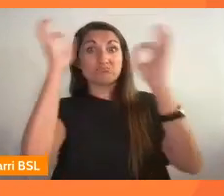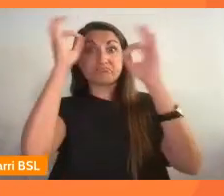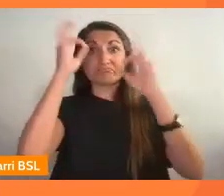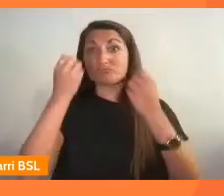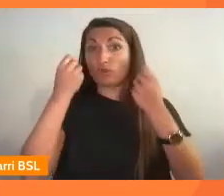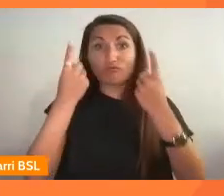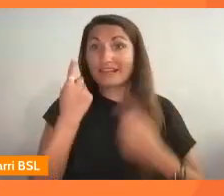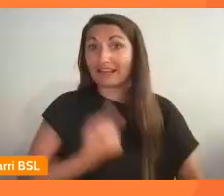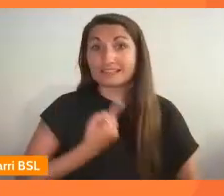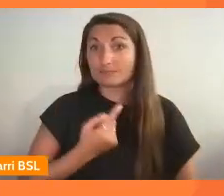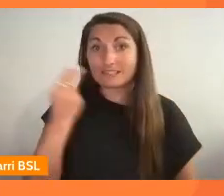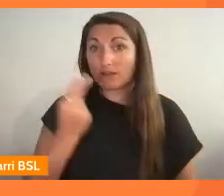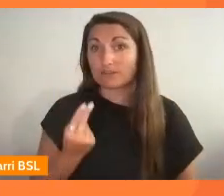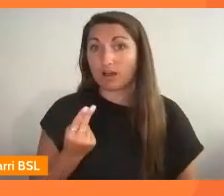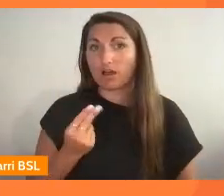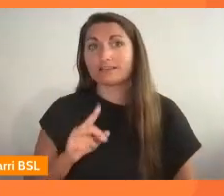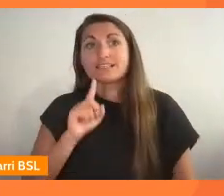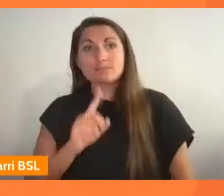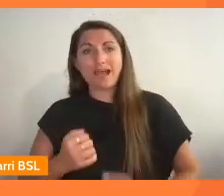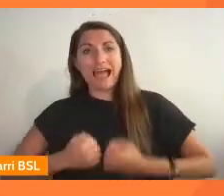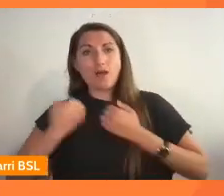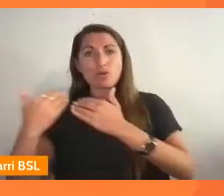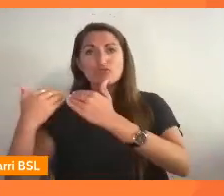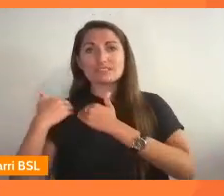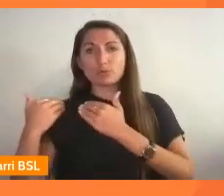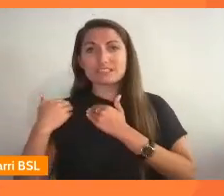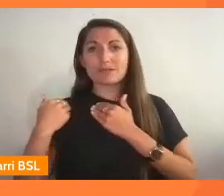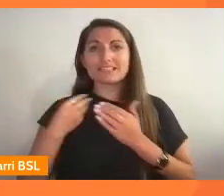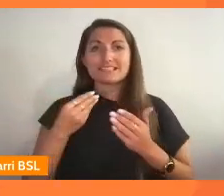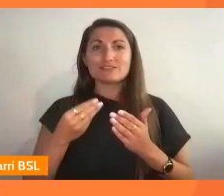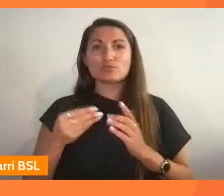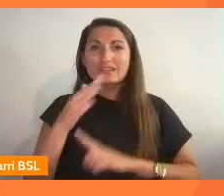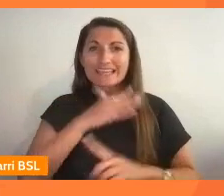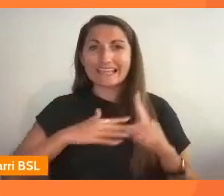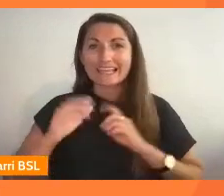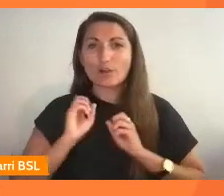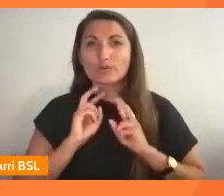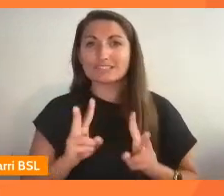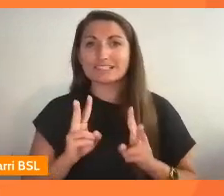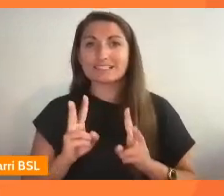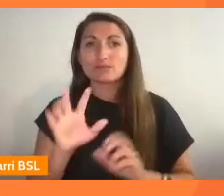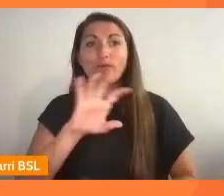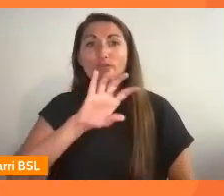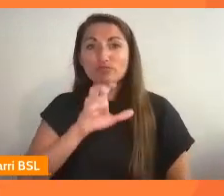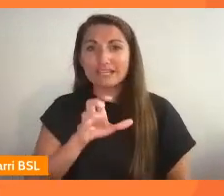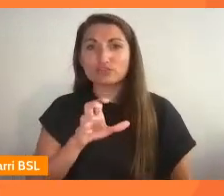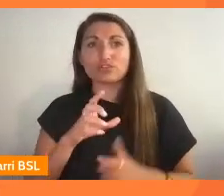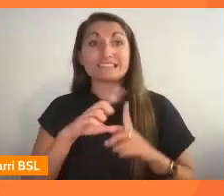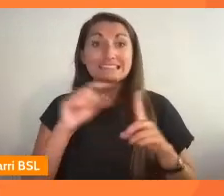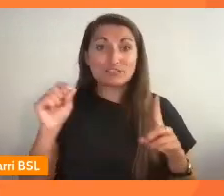What is our responsibility to the ecosystem of the region, to digital forms to screen, to film, to television?